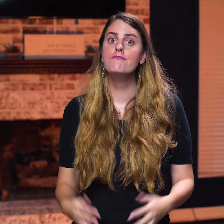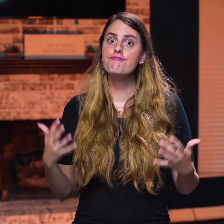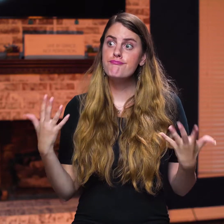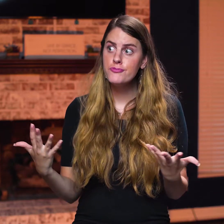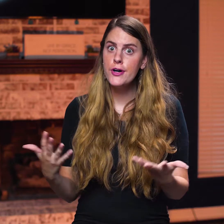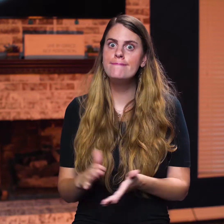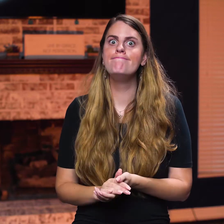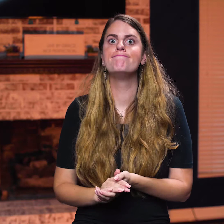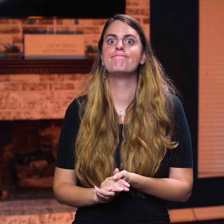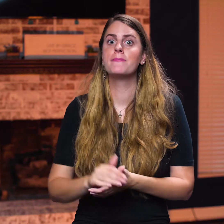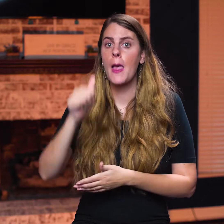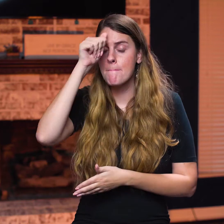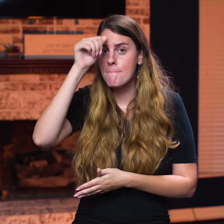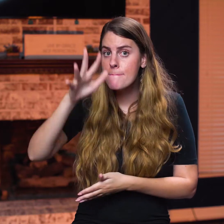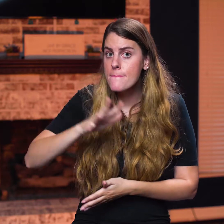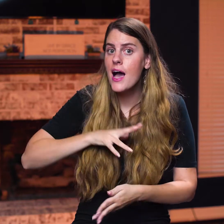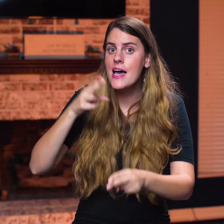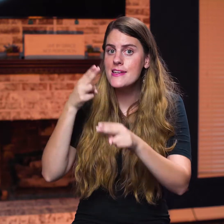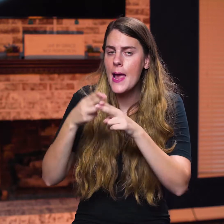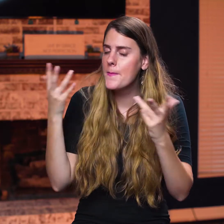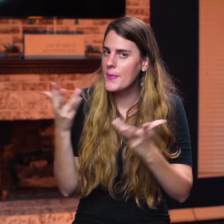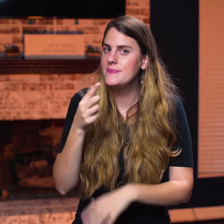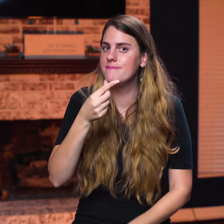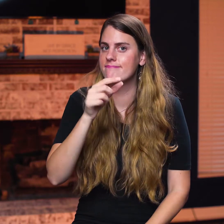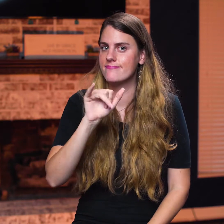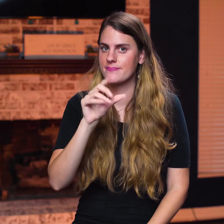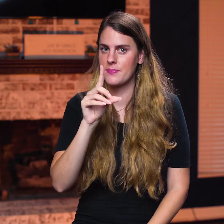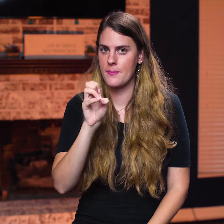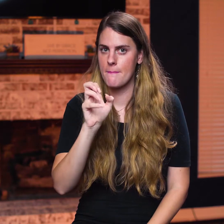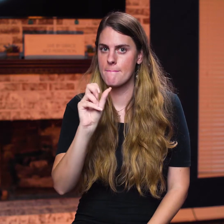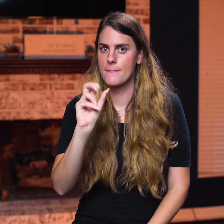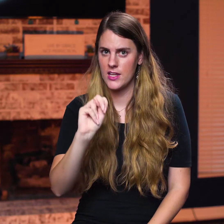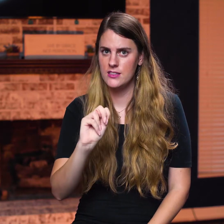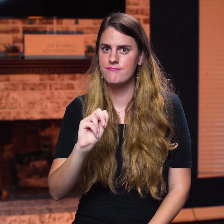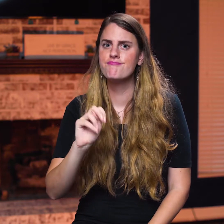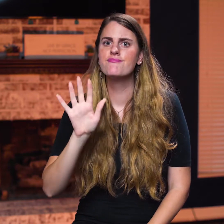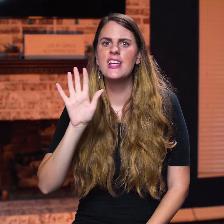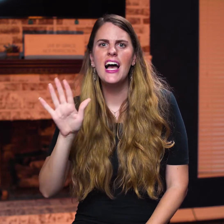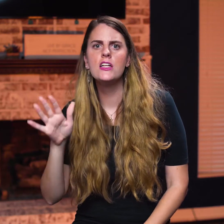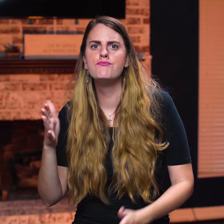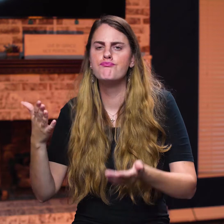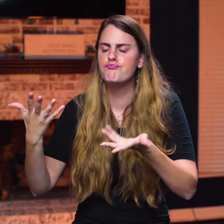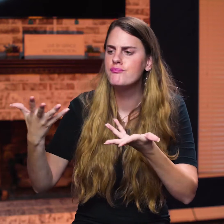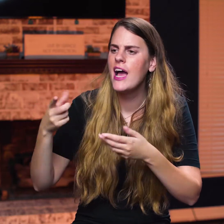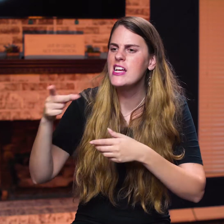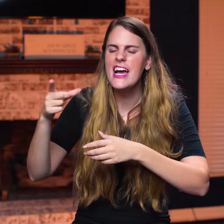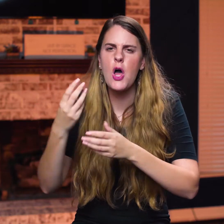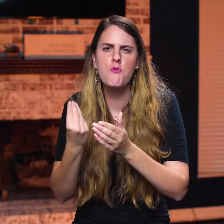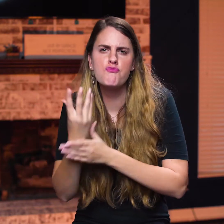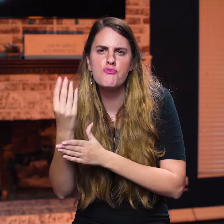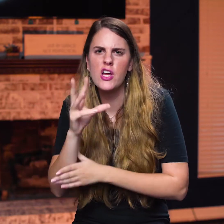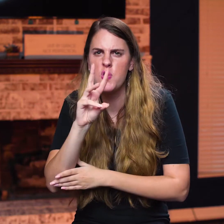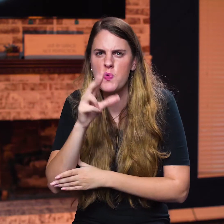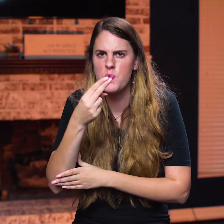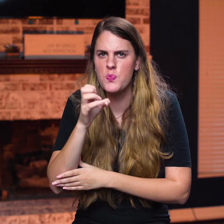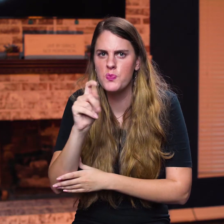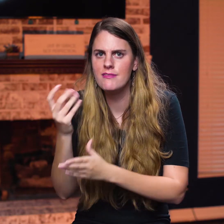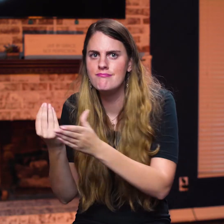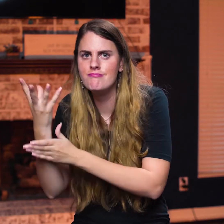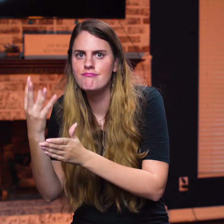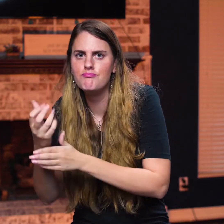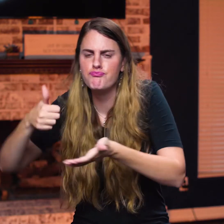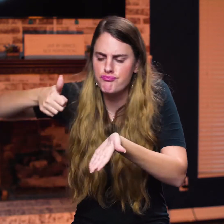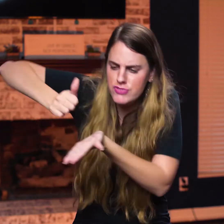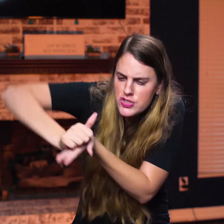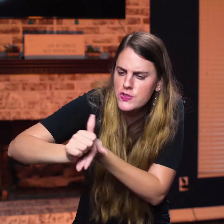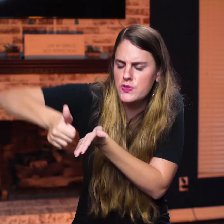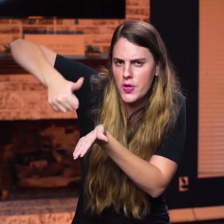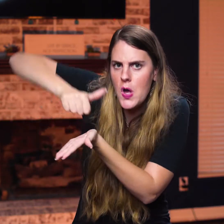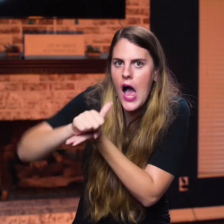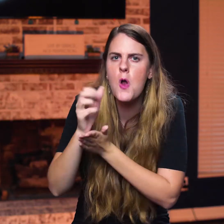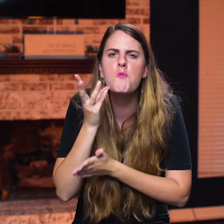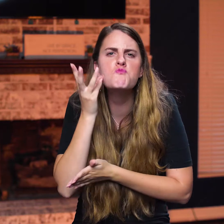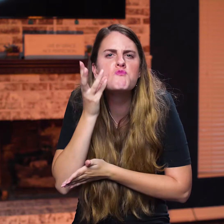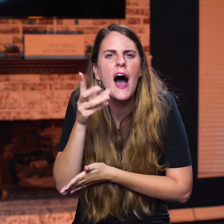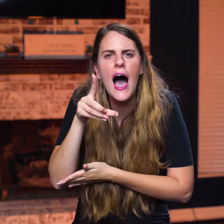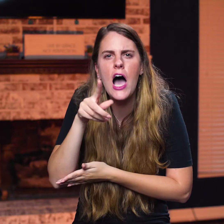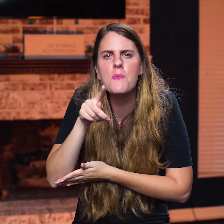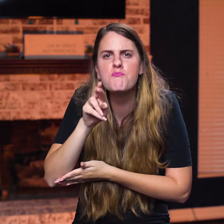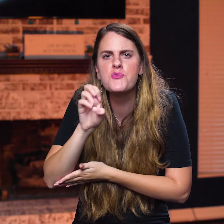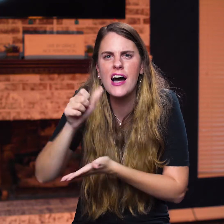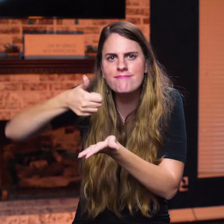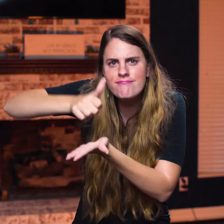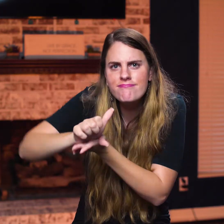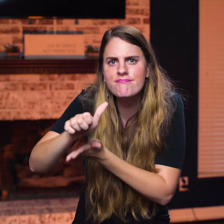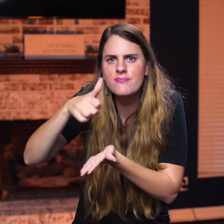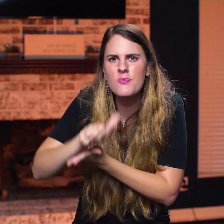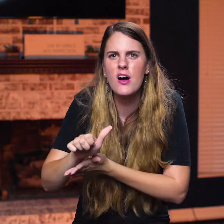Meanwhile, a man named Gideon is beating out wheat in a winepress—